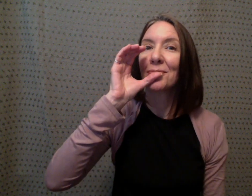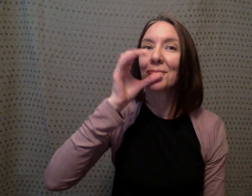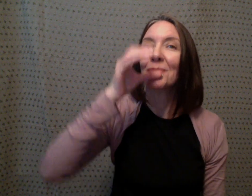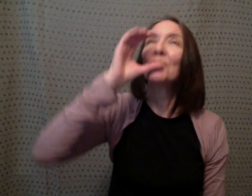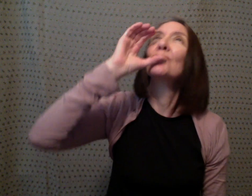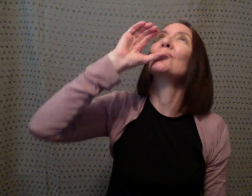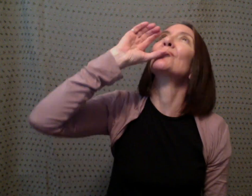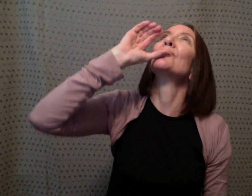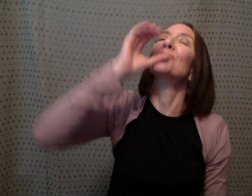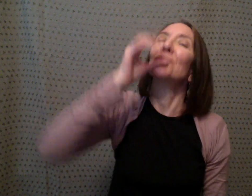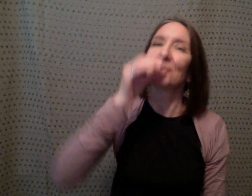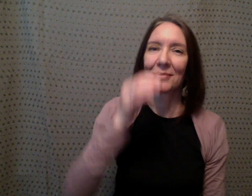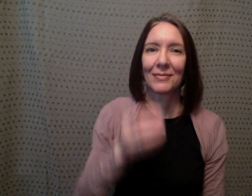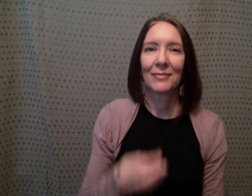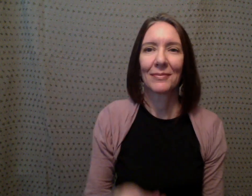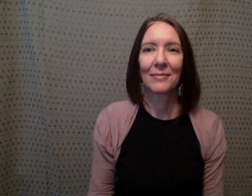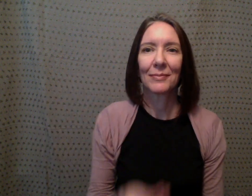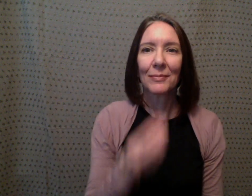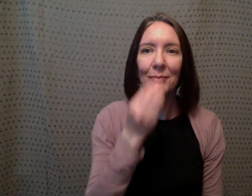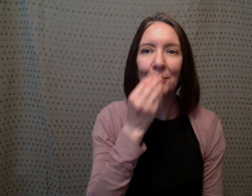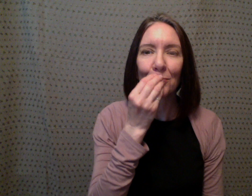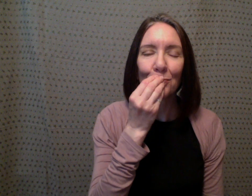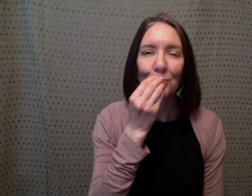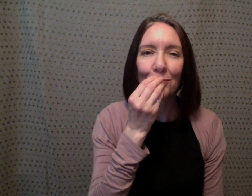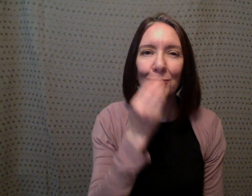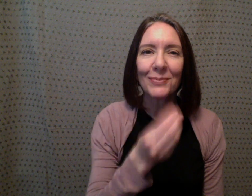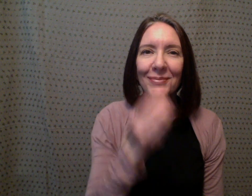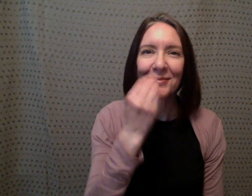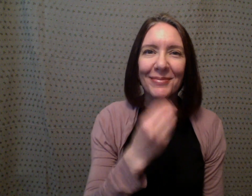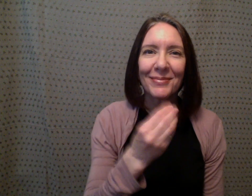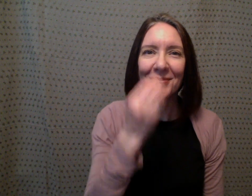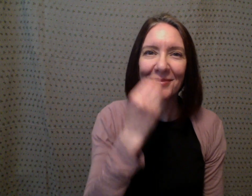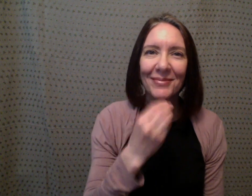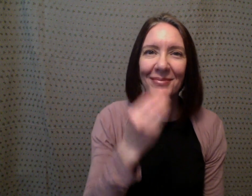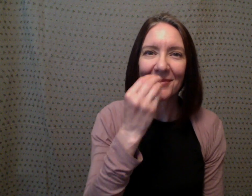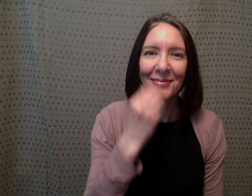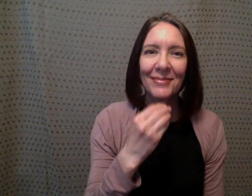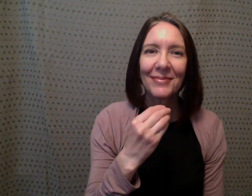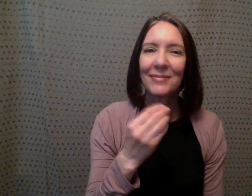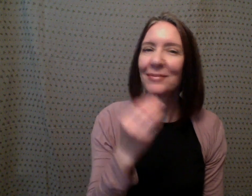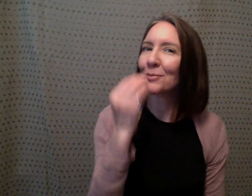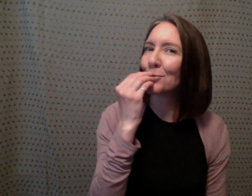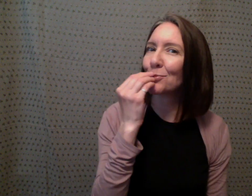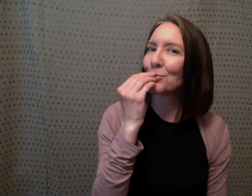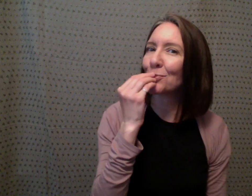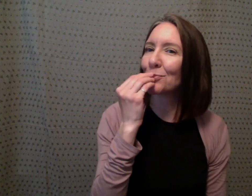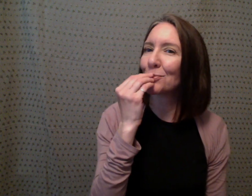drink, drink, food, eat